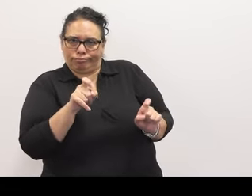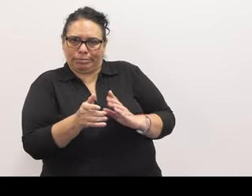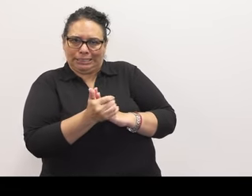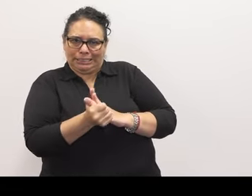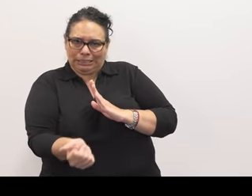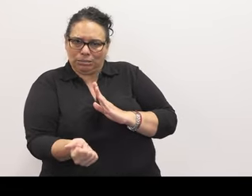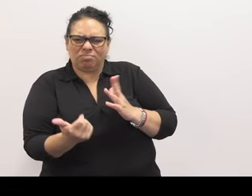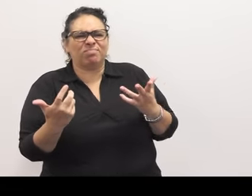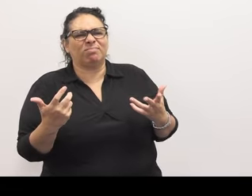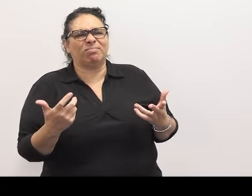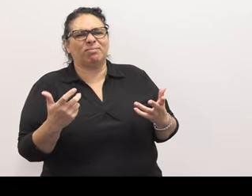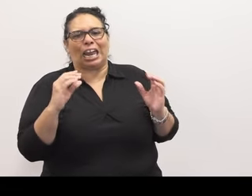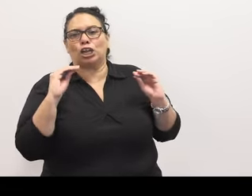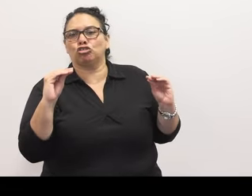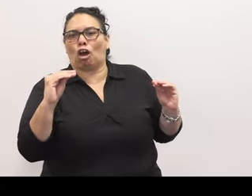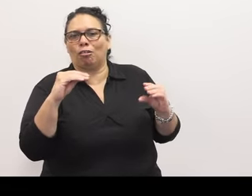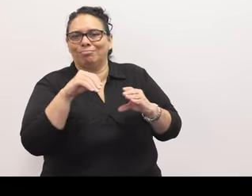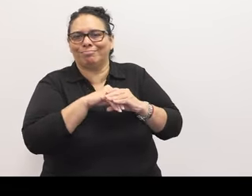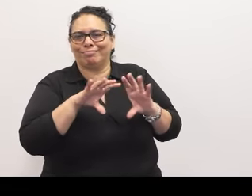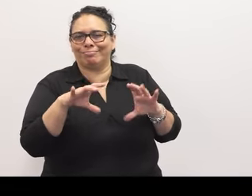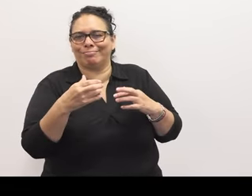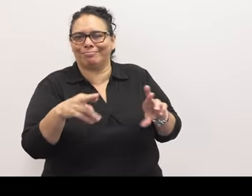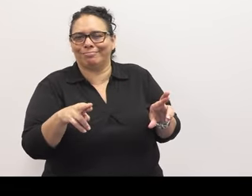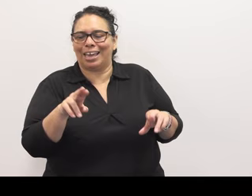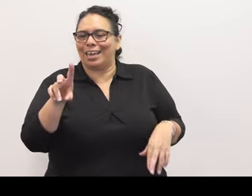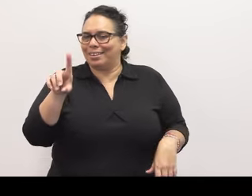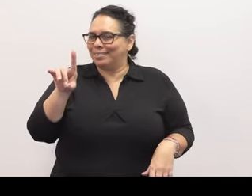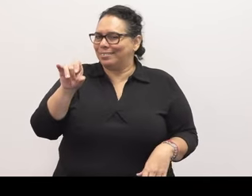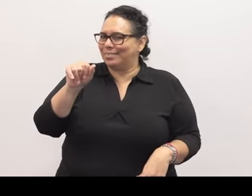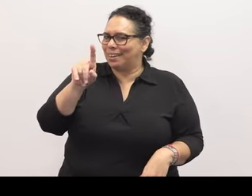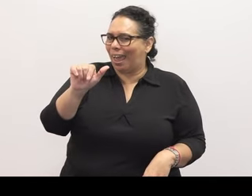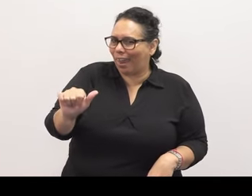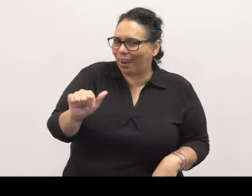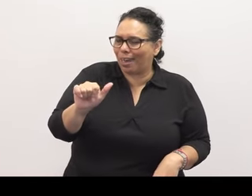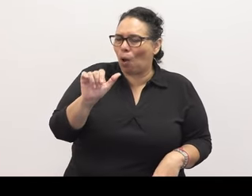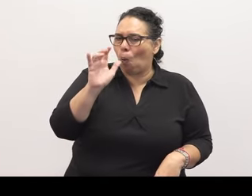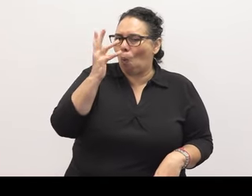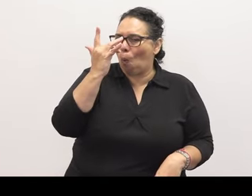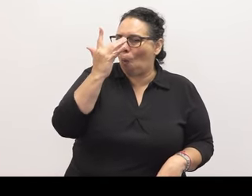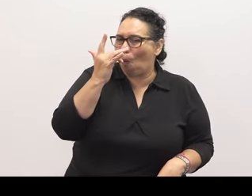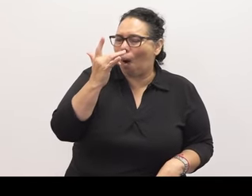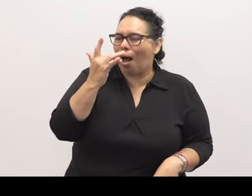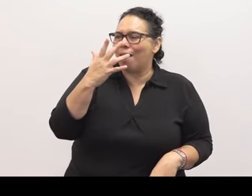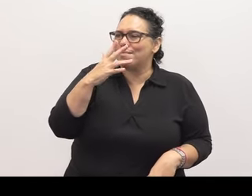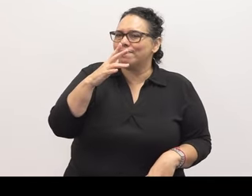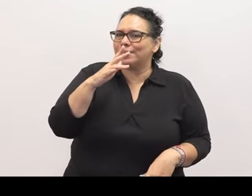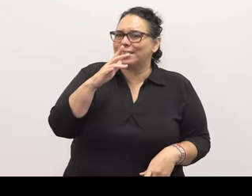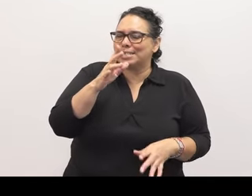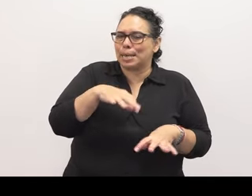And the data speaks to why that was an important shift because we saw gains,